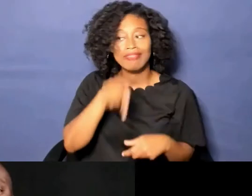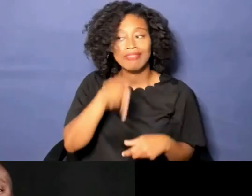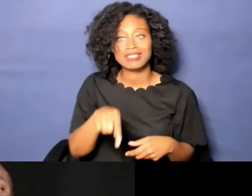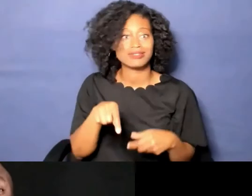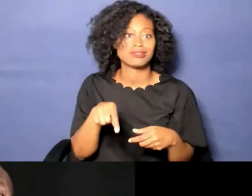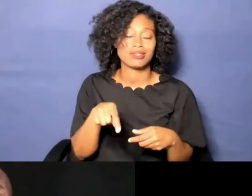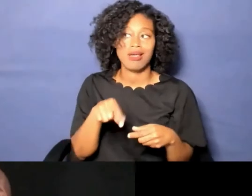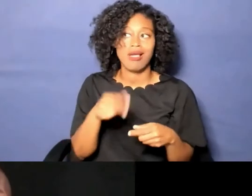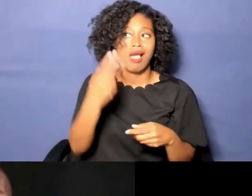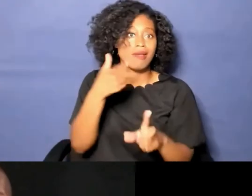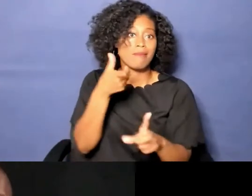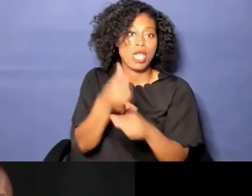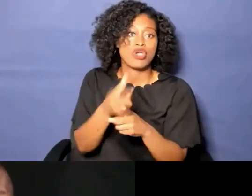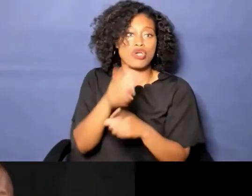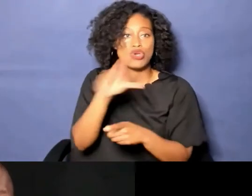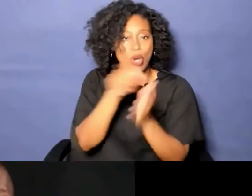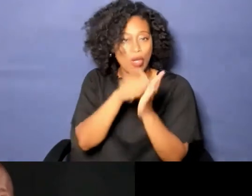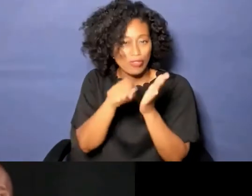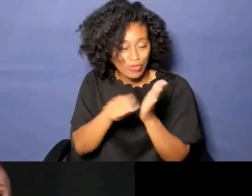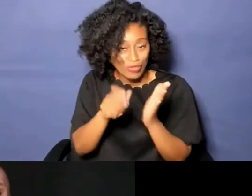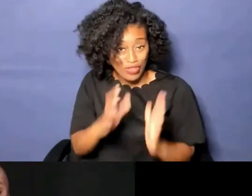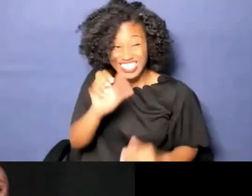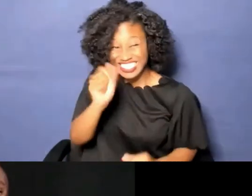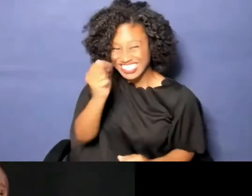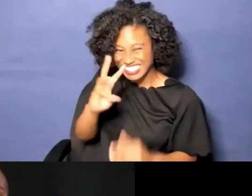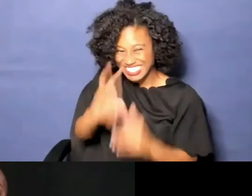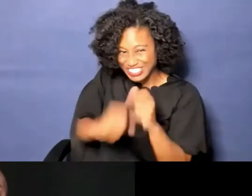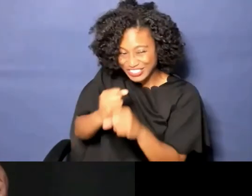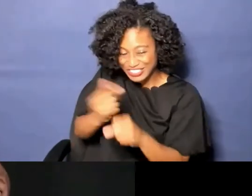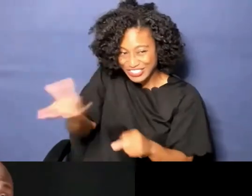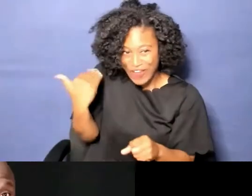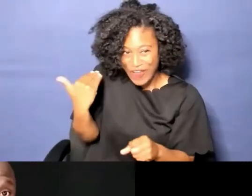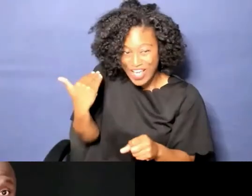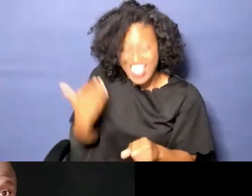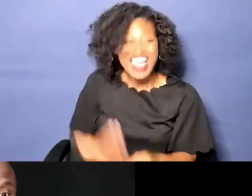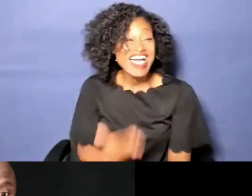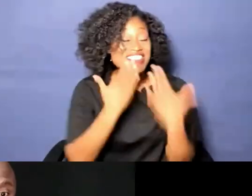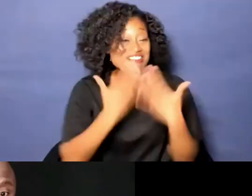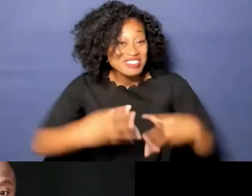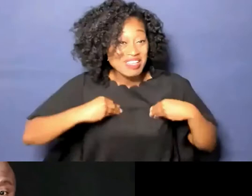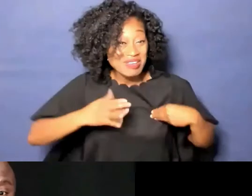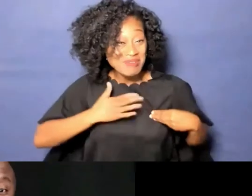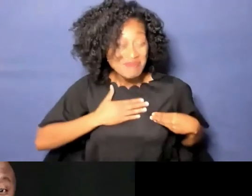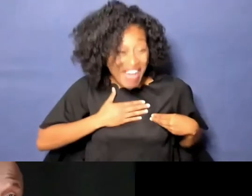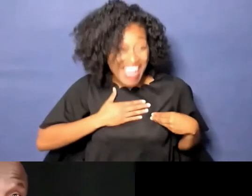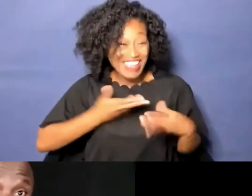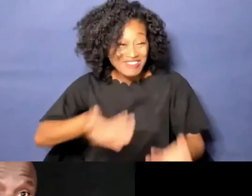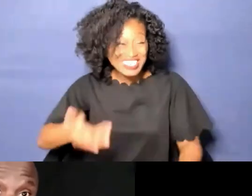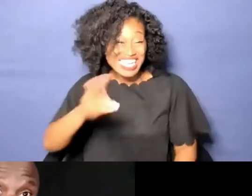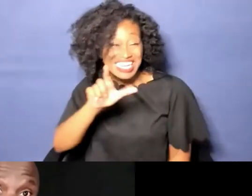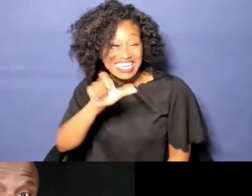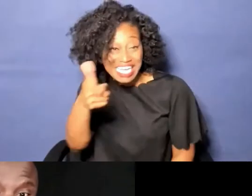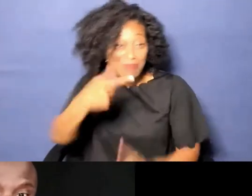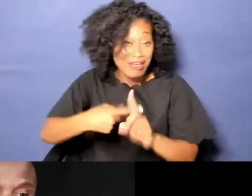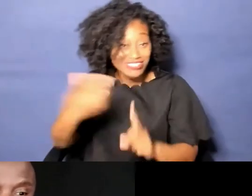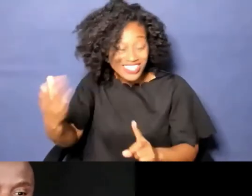Thank you for accepting my invitation 10 months ago to deliver today's Distinguished Lecture,